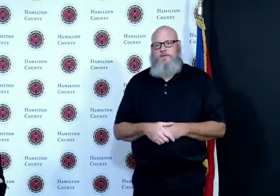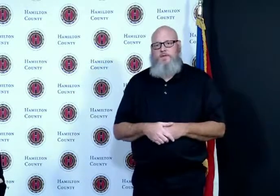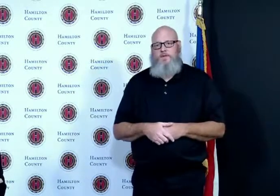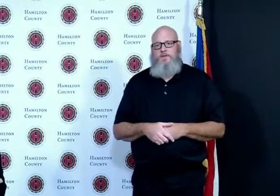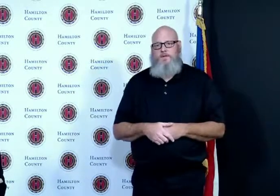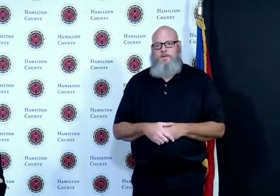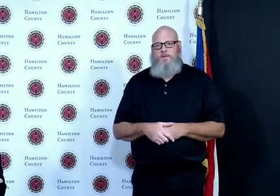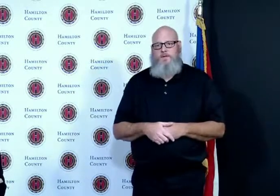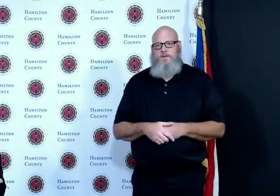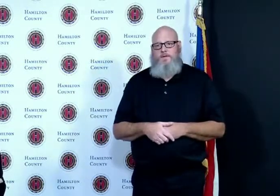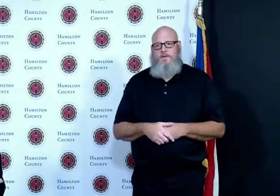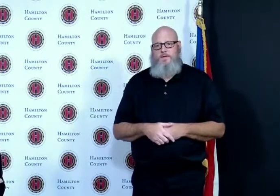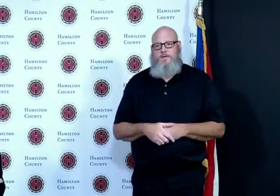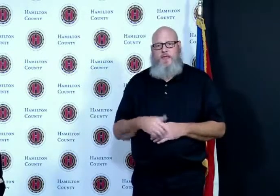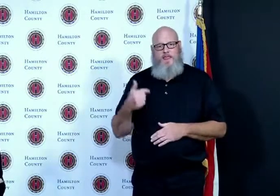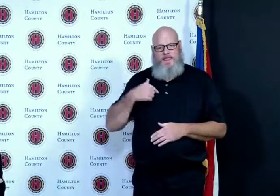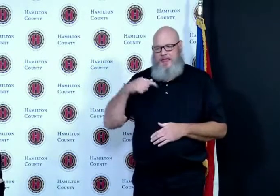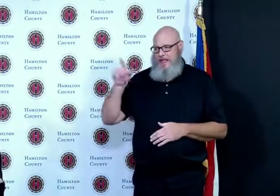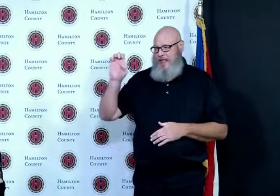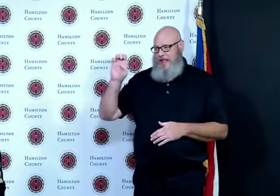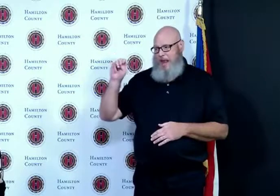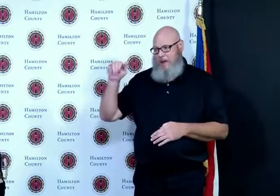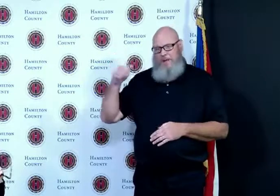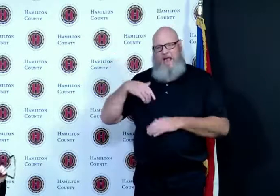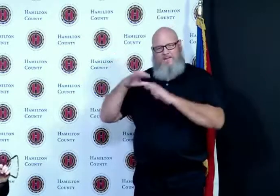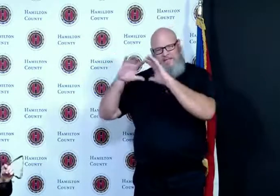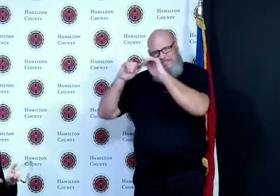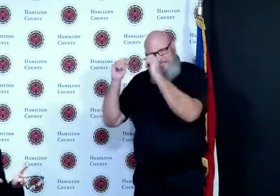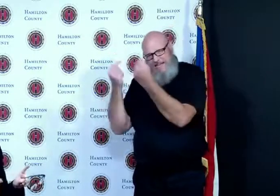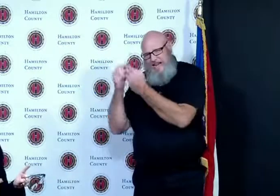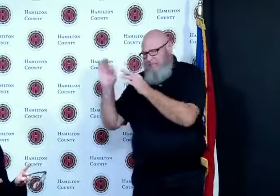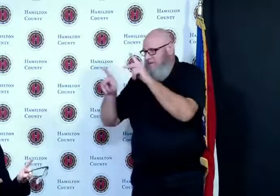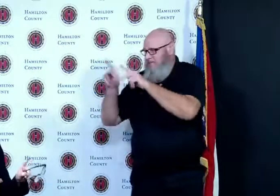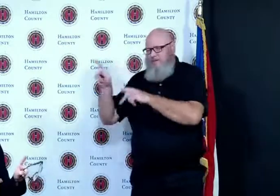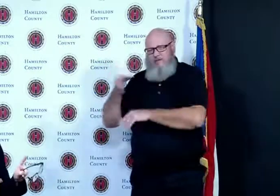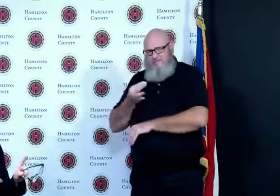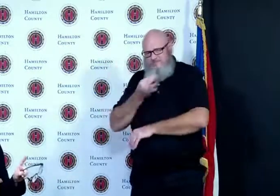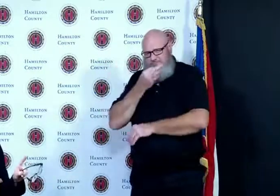so we're we'll get to them in a second so Greg I'm going to turn to you one last thing